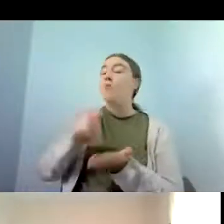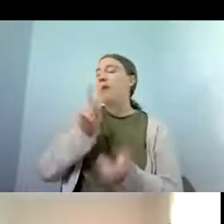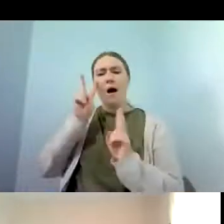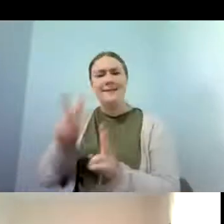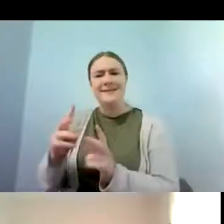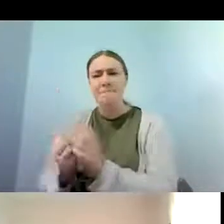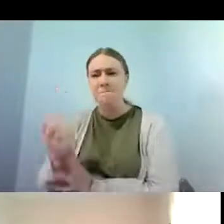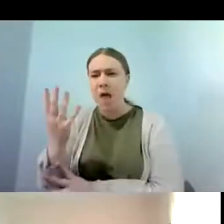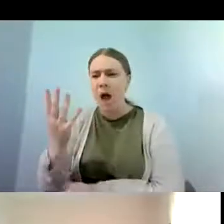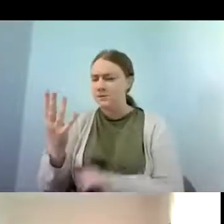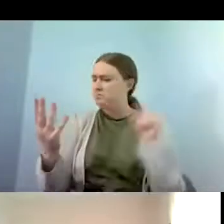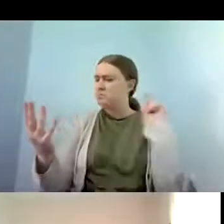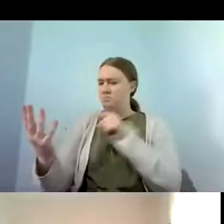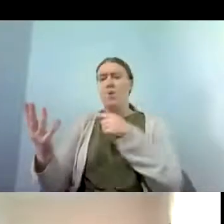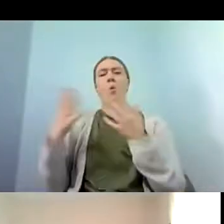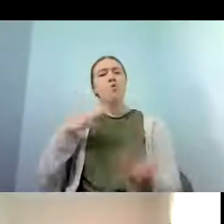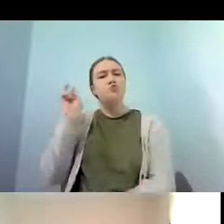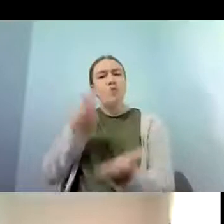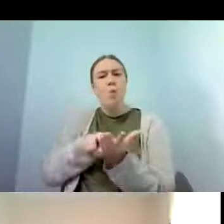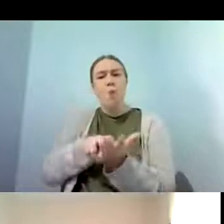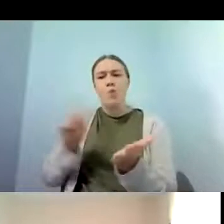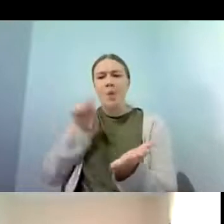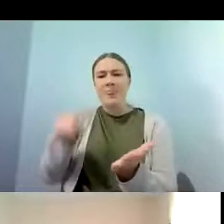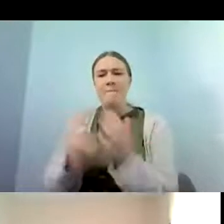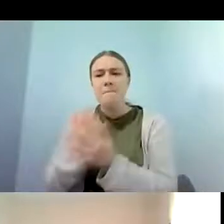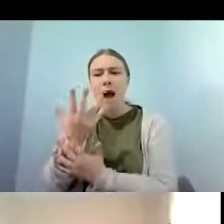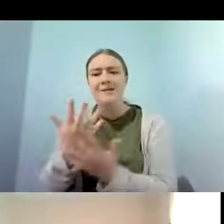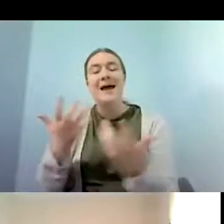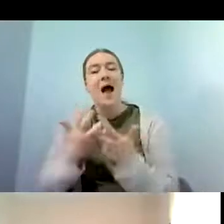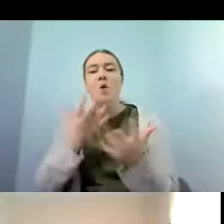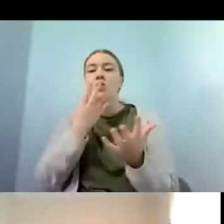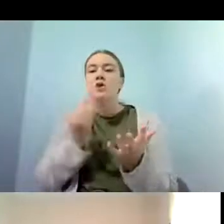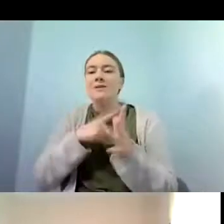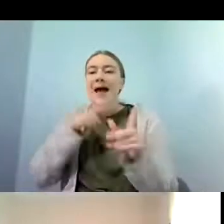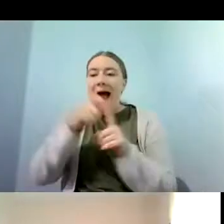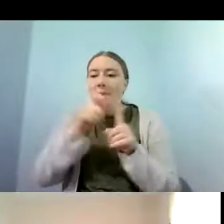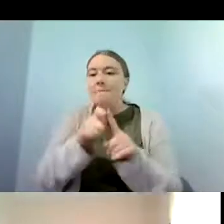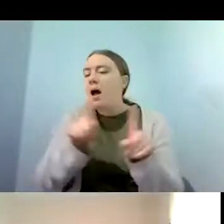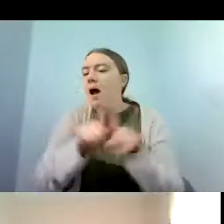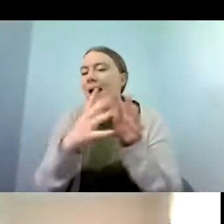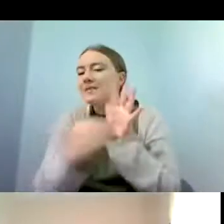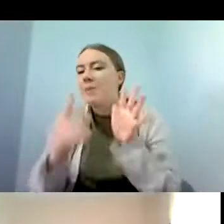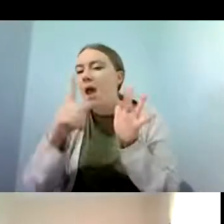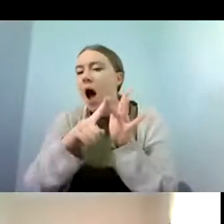you might wish to record that and you might do so through an app such as i record or you can have um